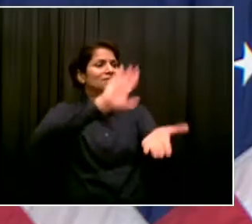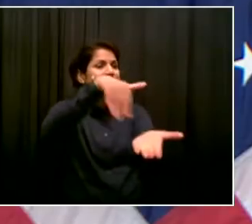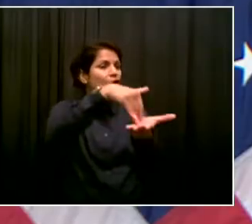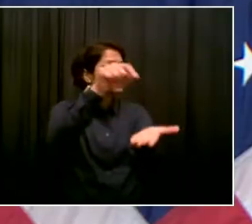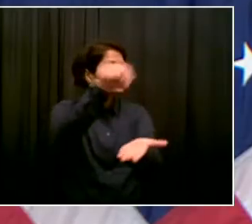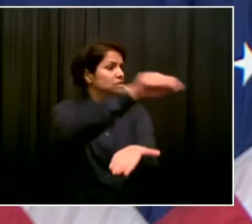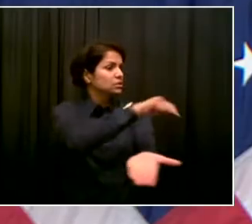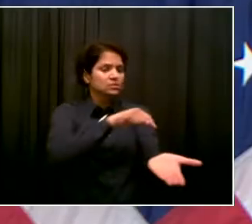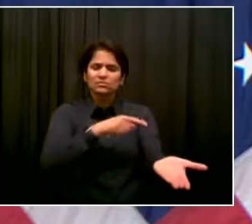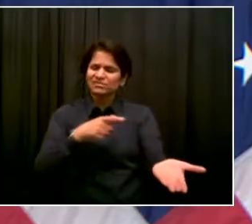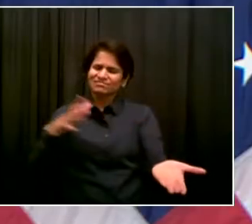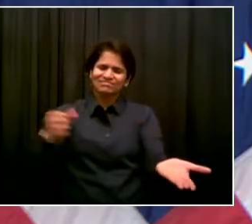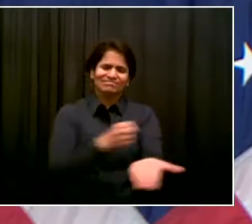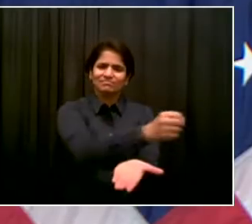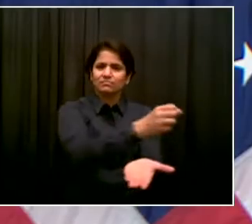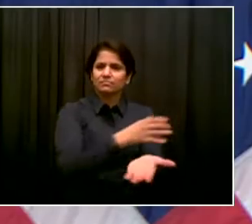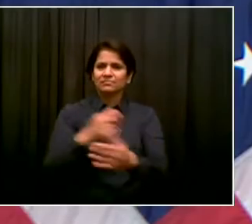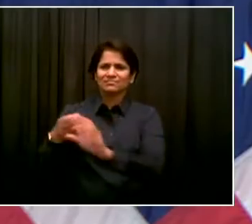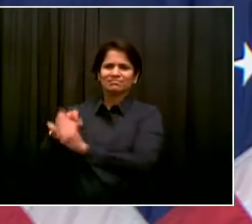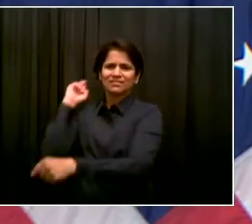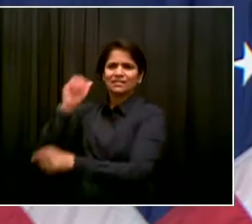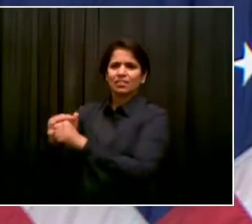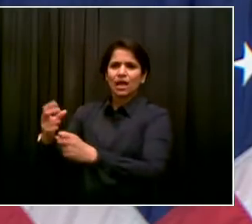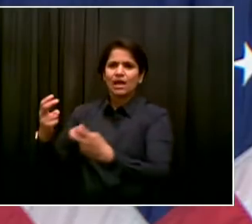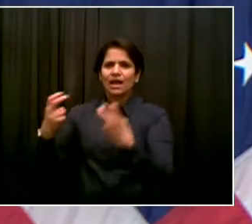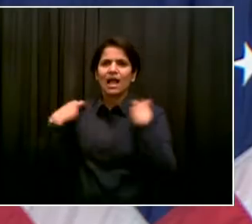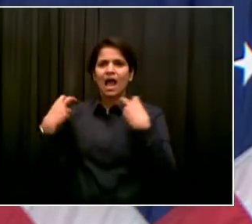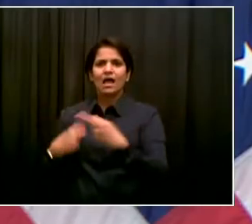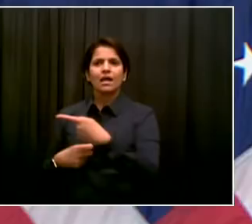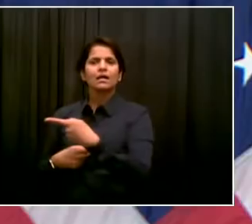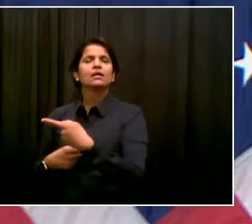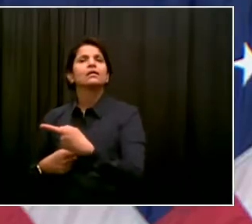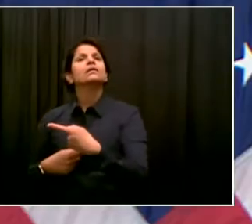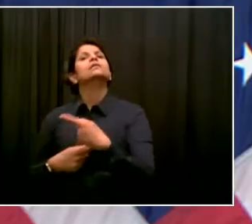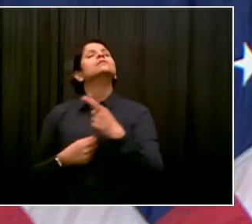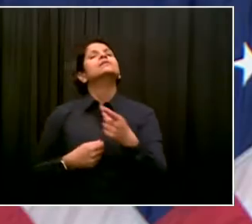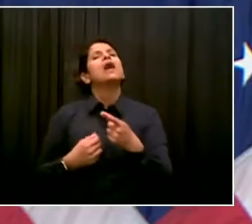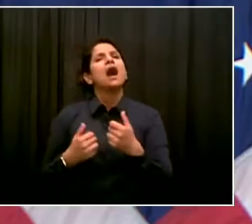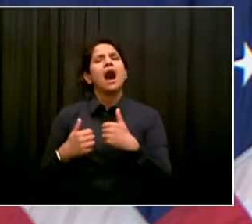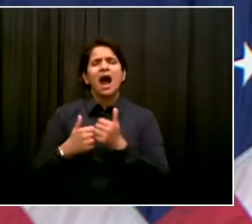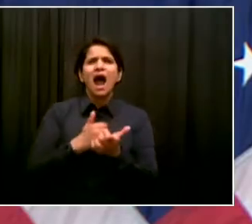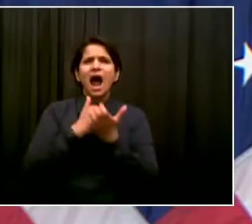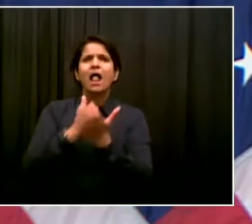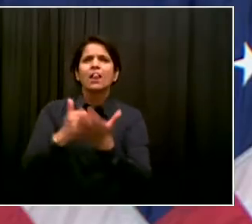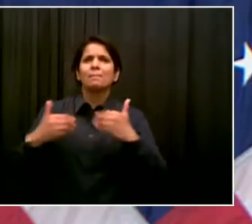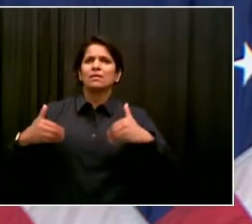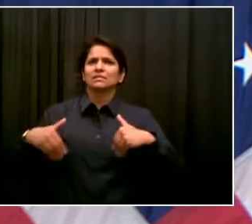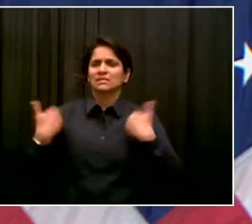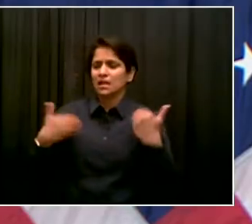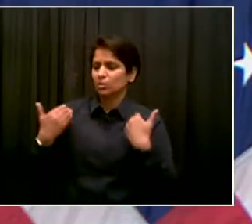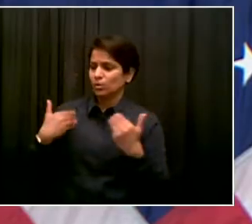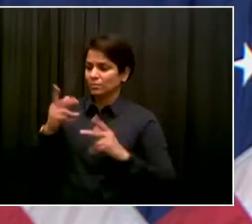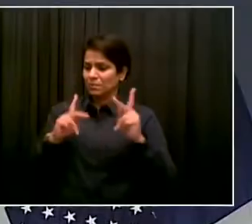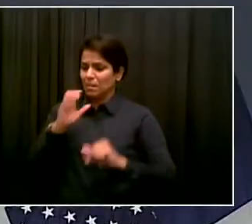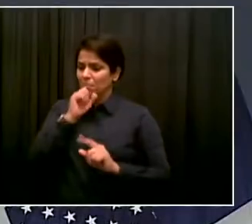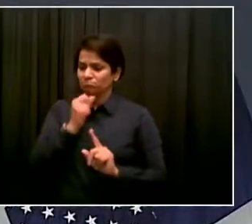SOONER THAN LATER. THOSE ARE THE